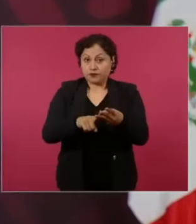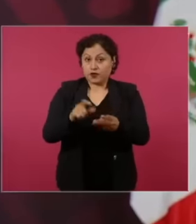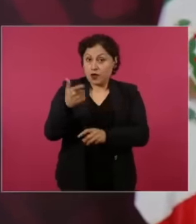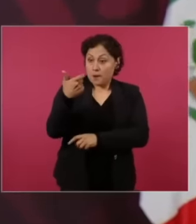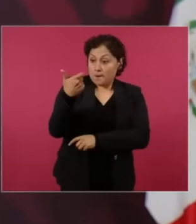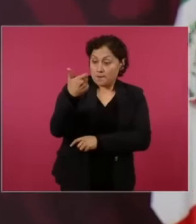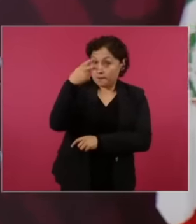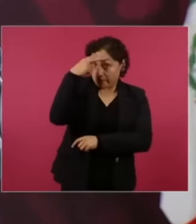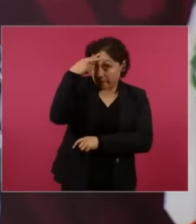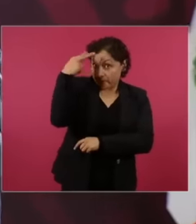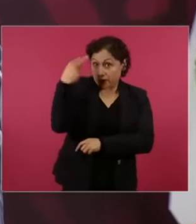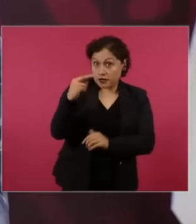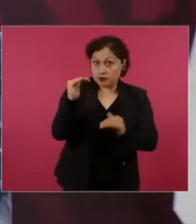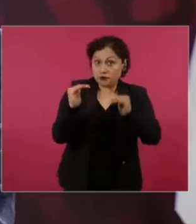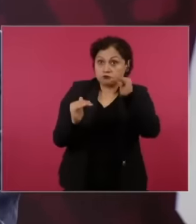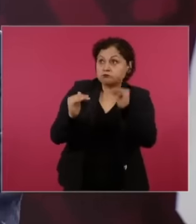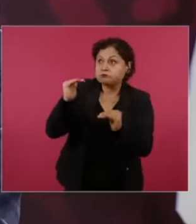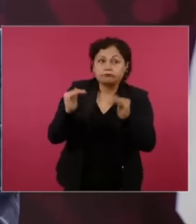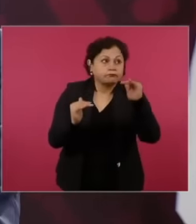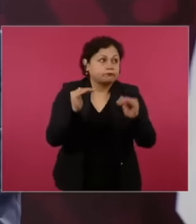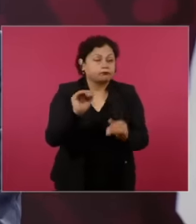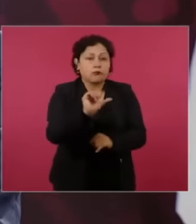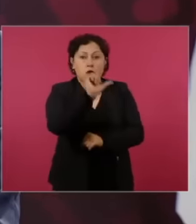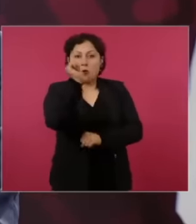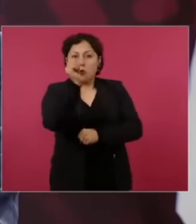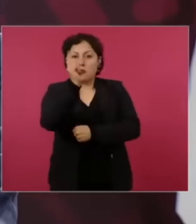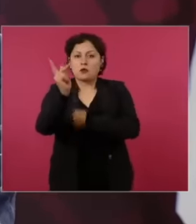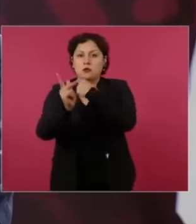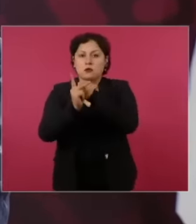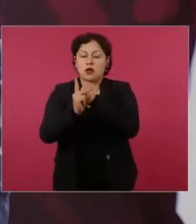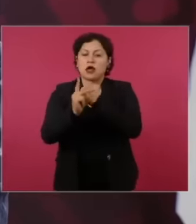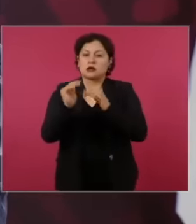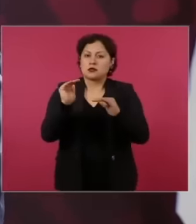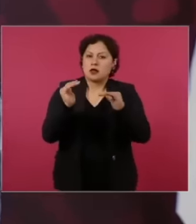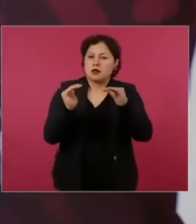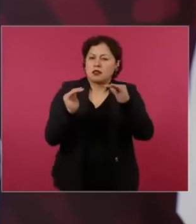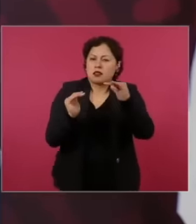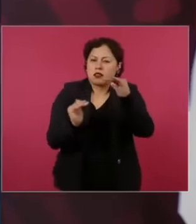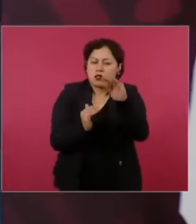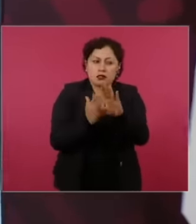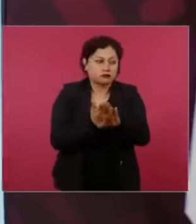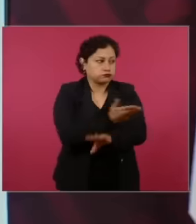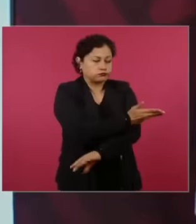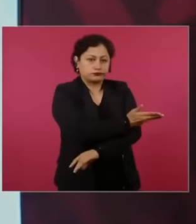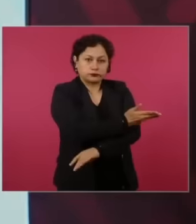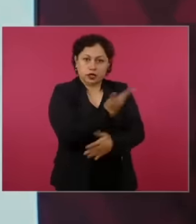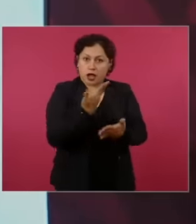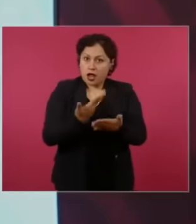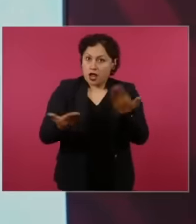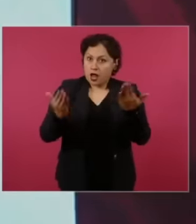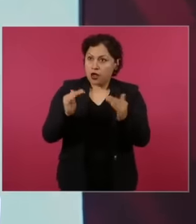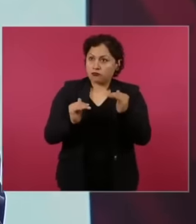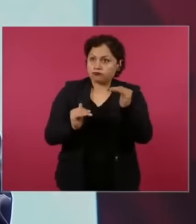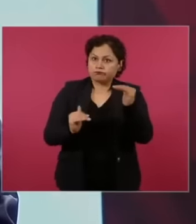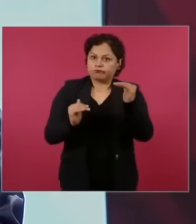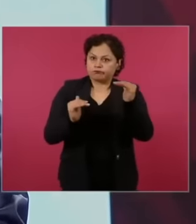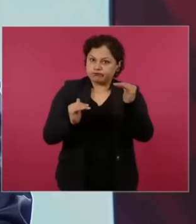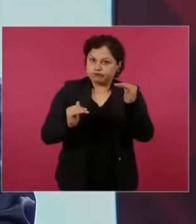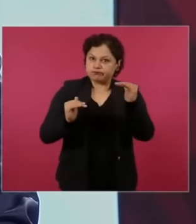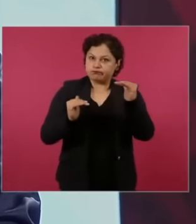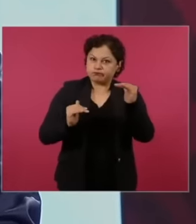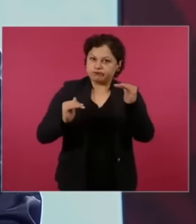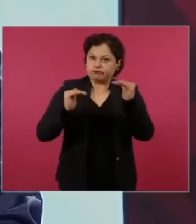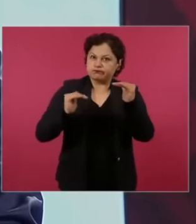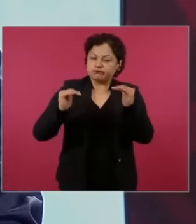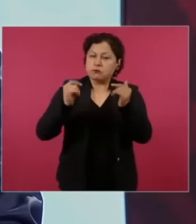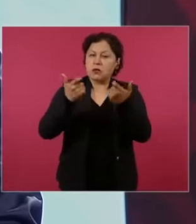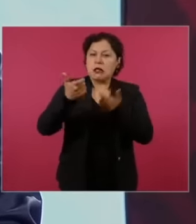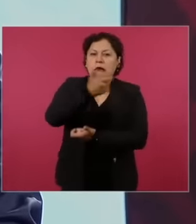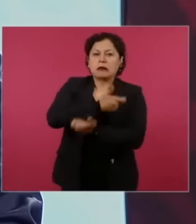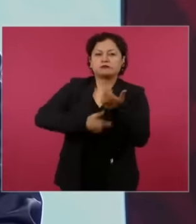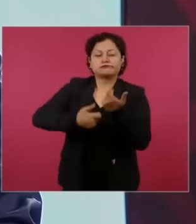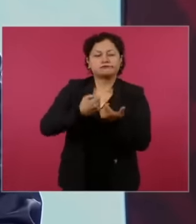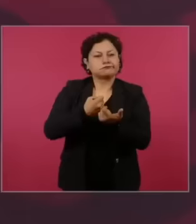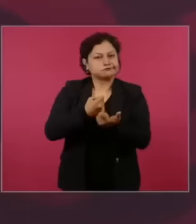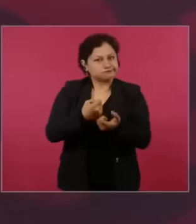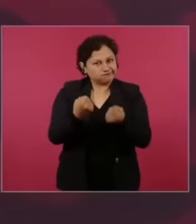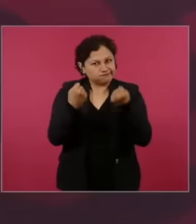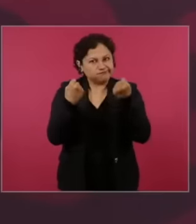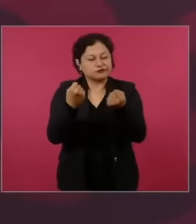50 years. We have a strong economy and the most important thing of all that